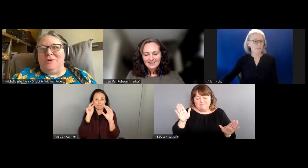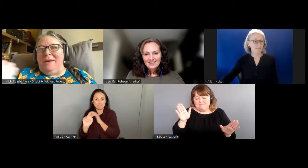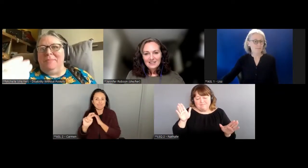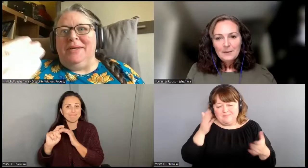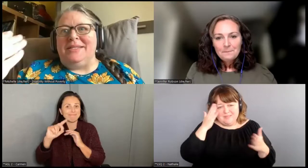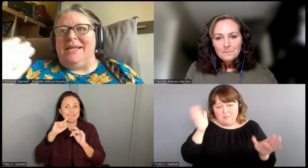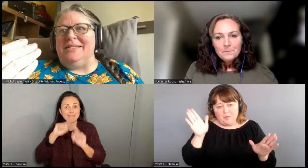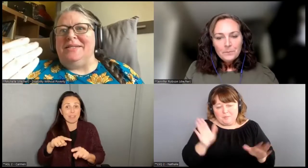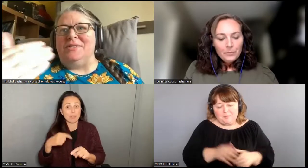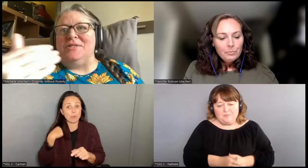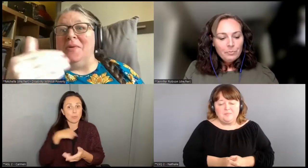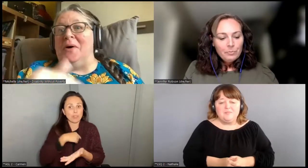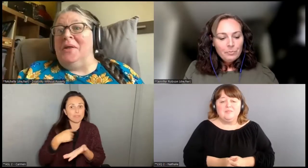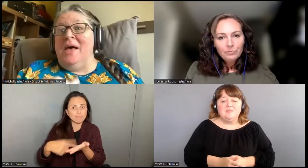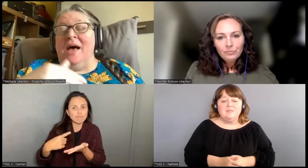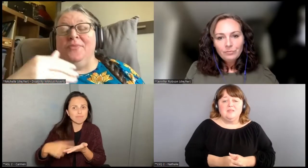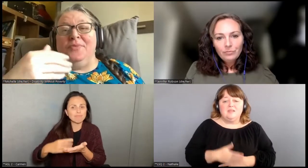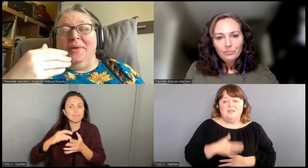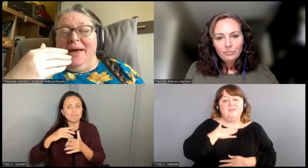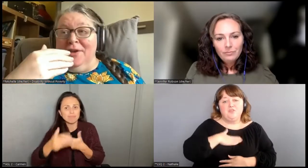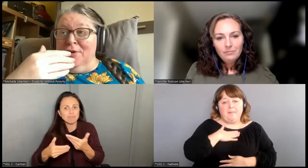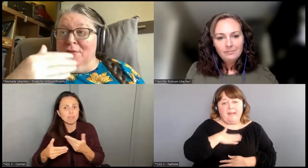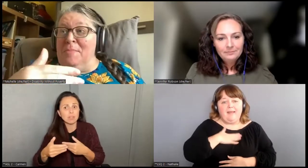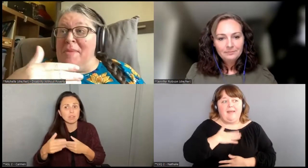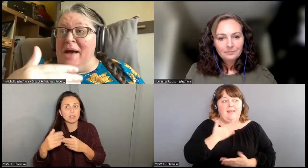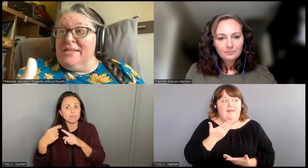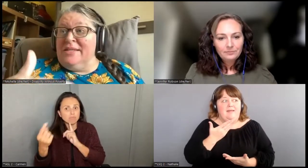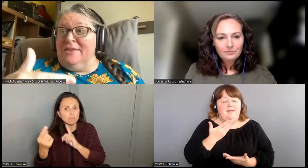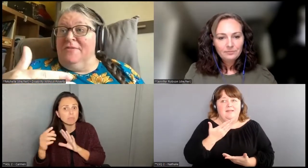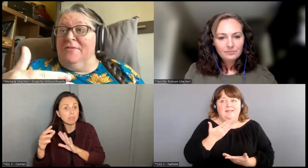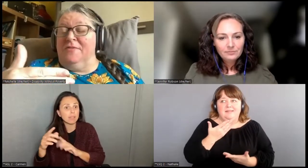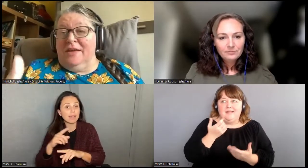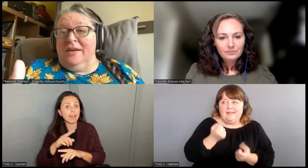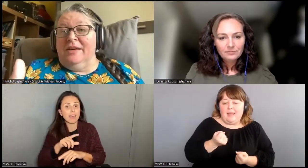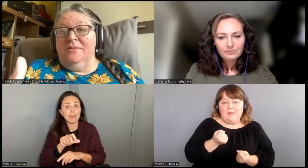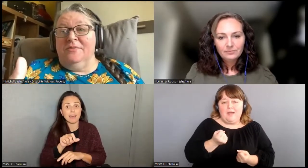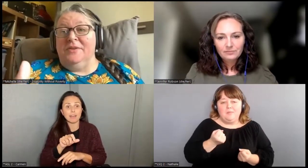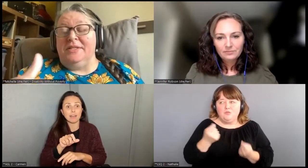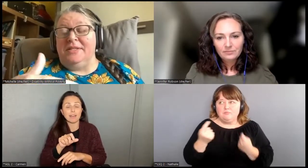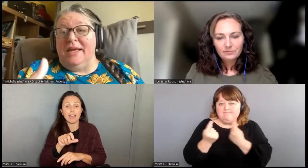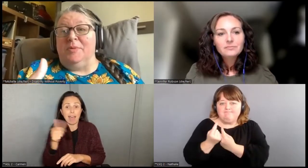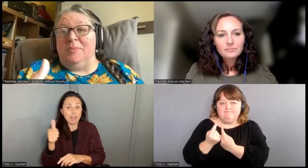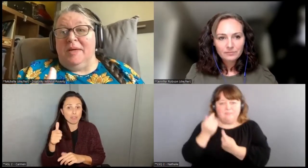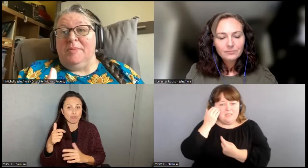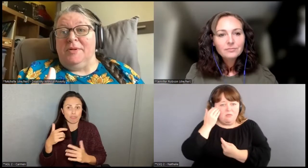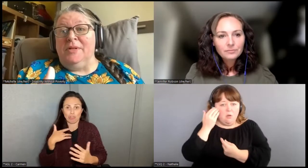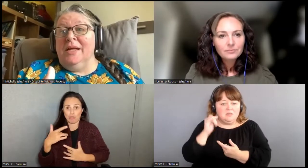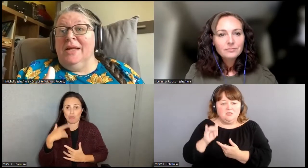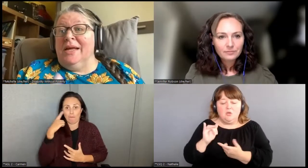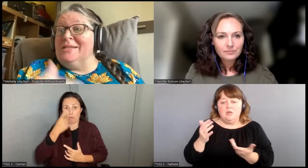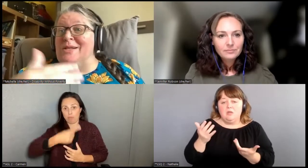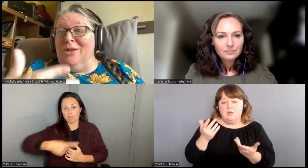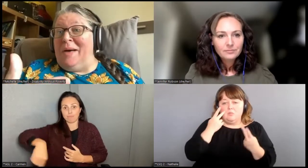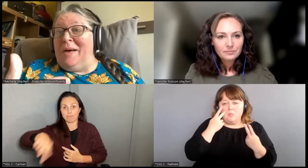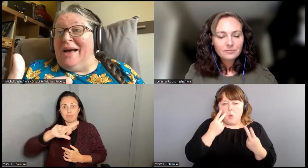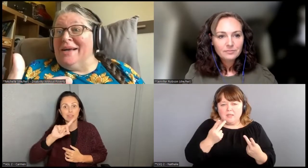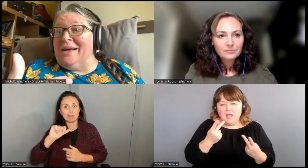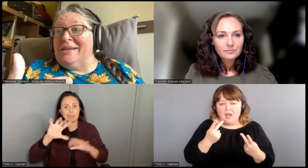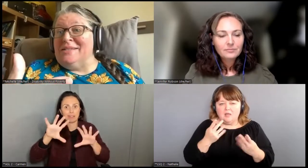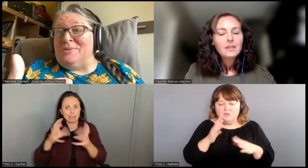TALK ABOUT MEANS TESTED AND SO ON, ANOTHER MASSIVE FEAR FOR DISABLED PEOPLE IS CLAWBACKS,